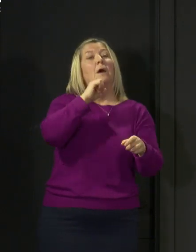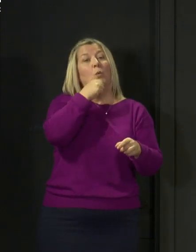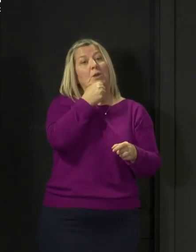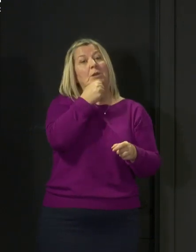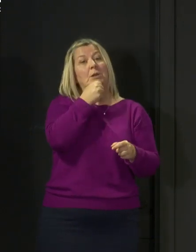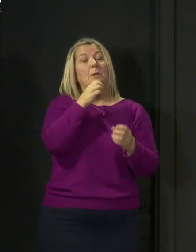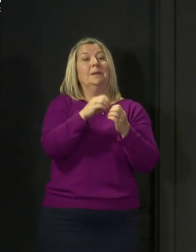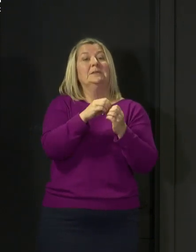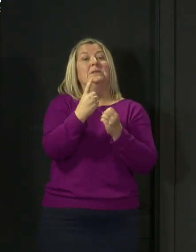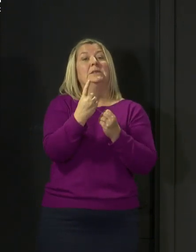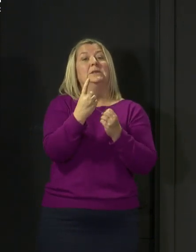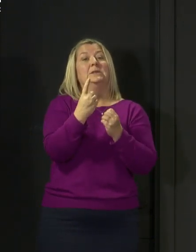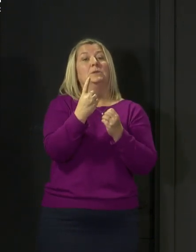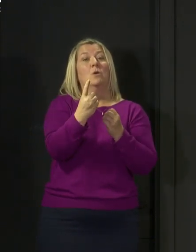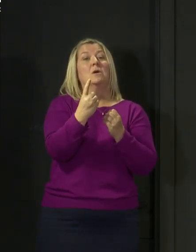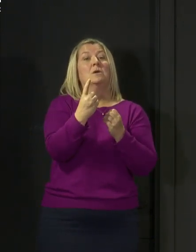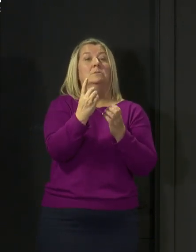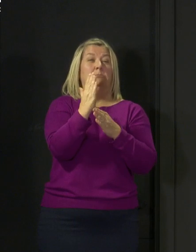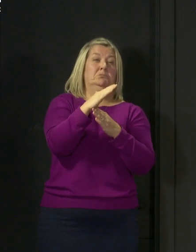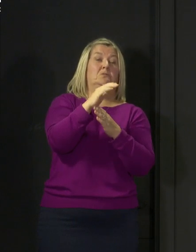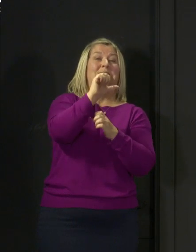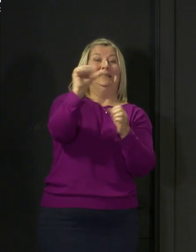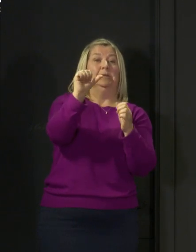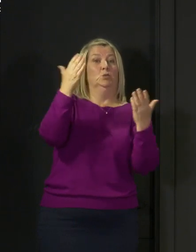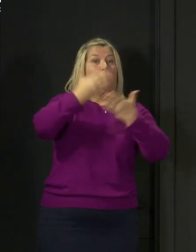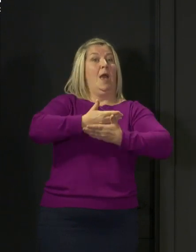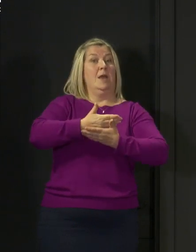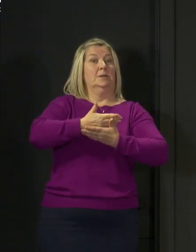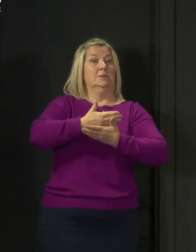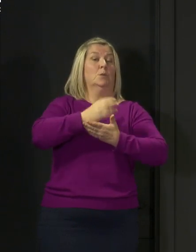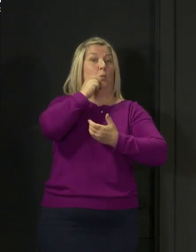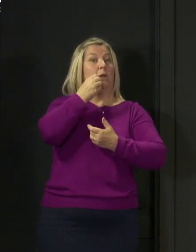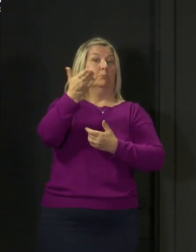BBC one at 6:55pm this evening to take the opportunity to get these messages across,